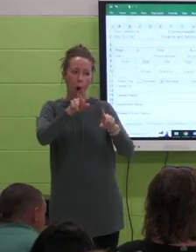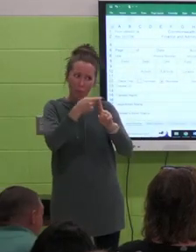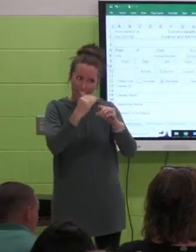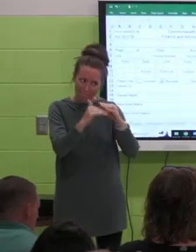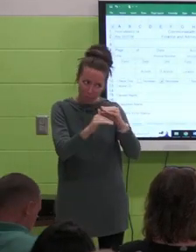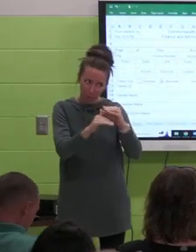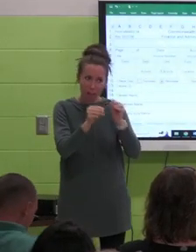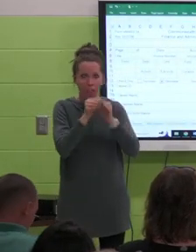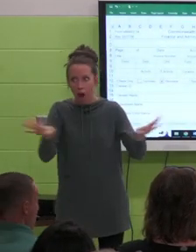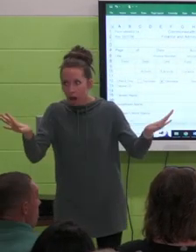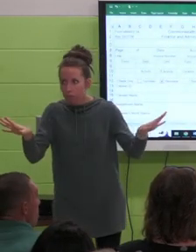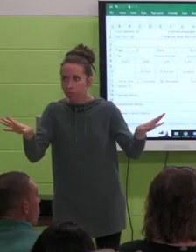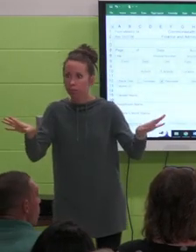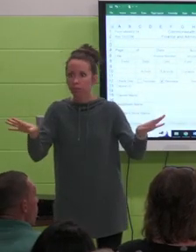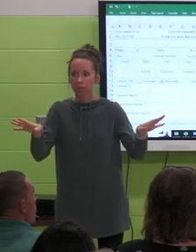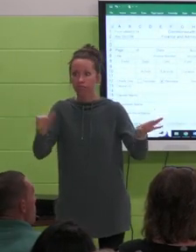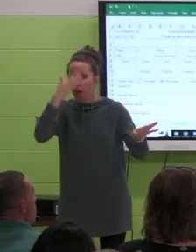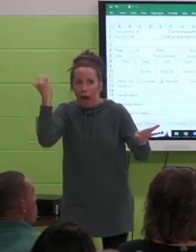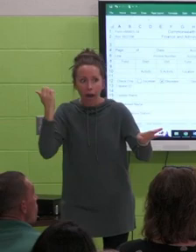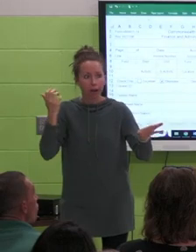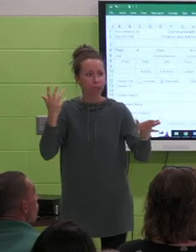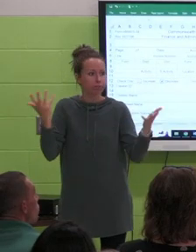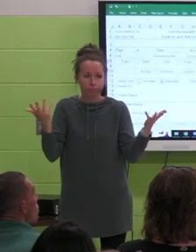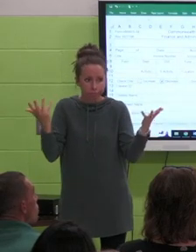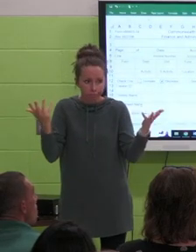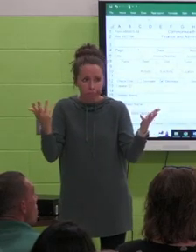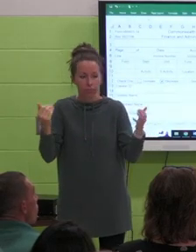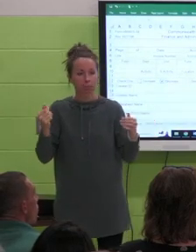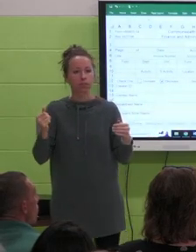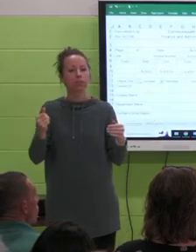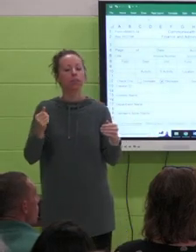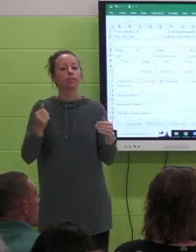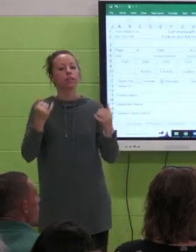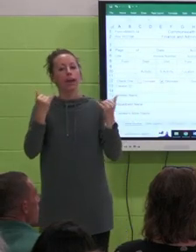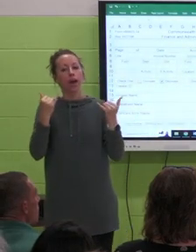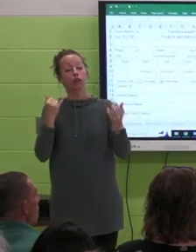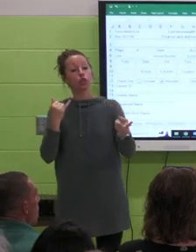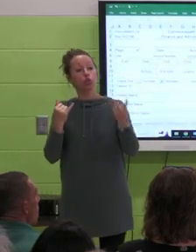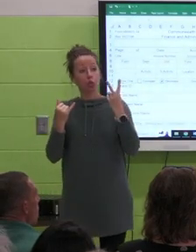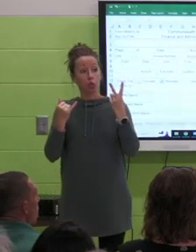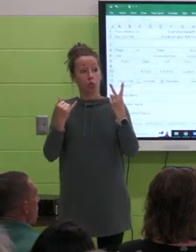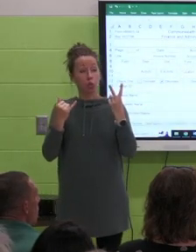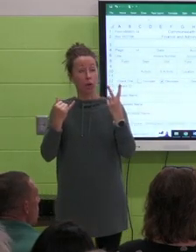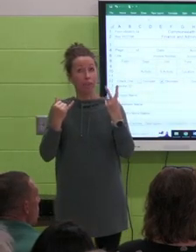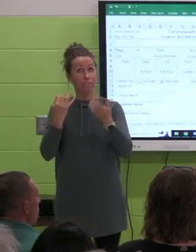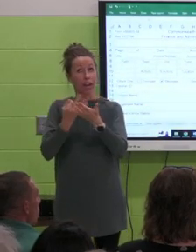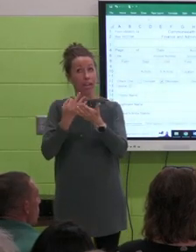get you know whatever so uh the two Finance officers ago she asked me to build this thing